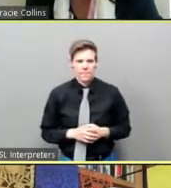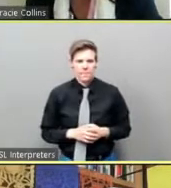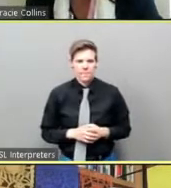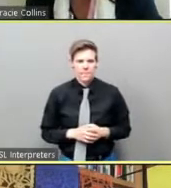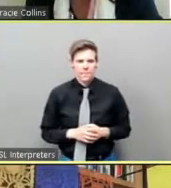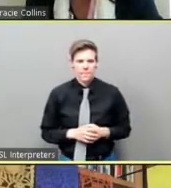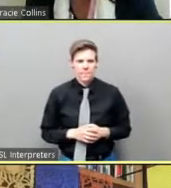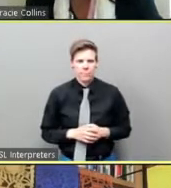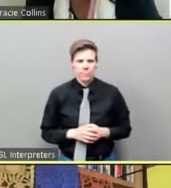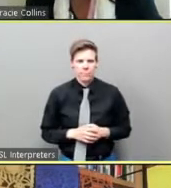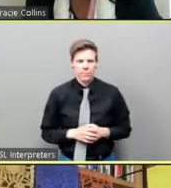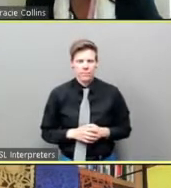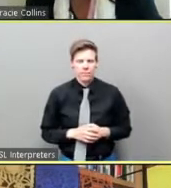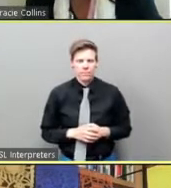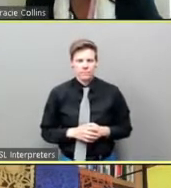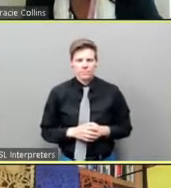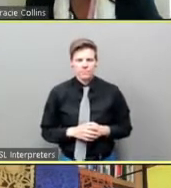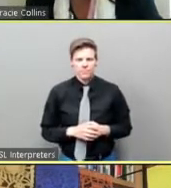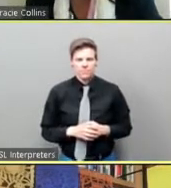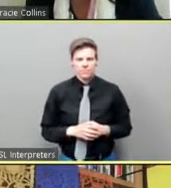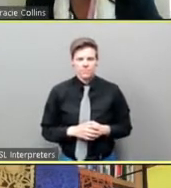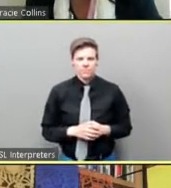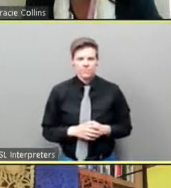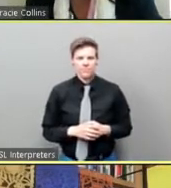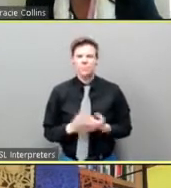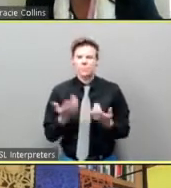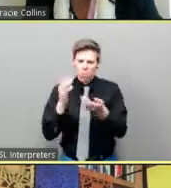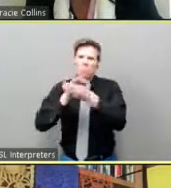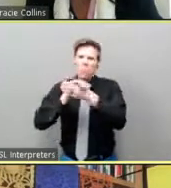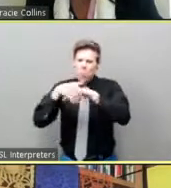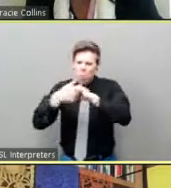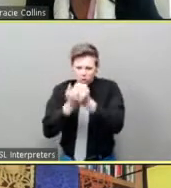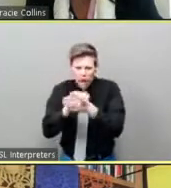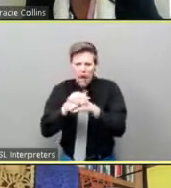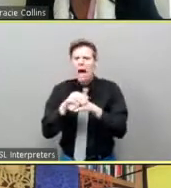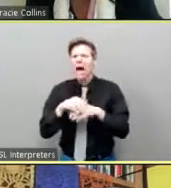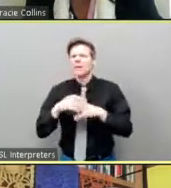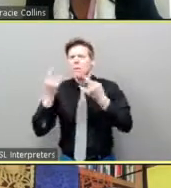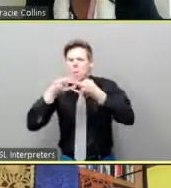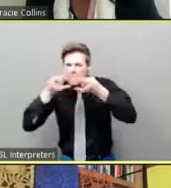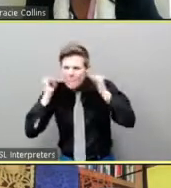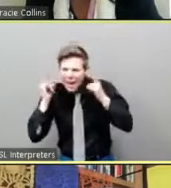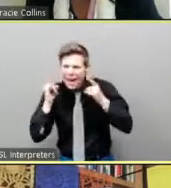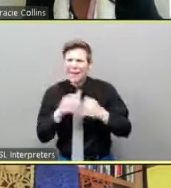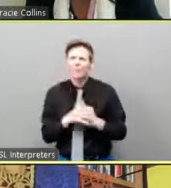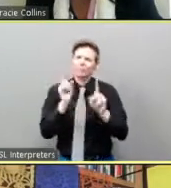Professor Orlando Las Manos Montana. Windows is the best answer to the